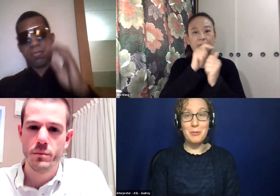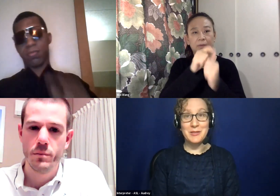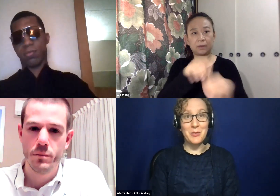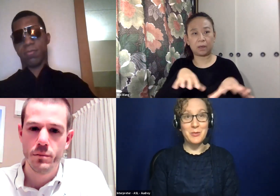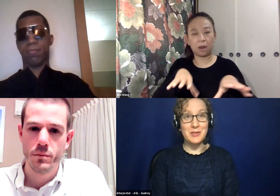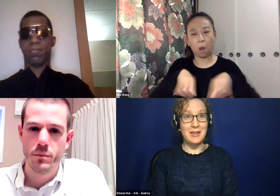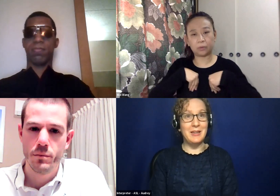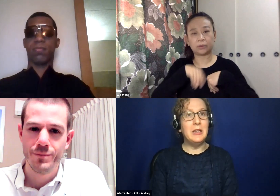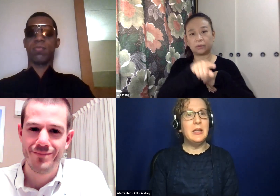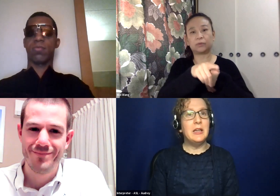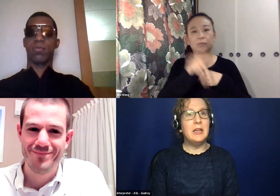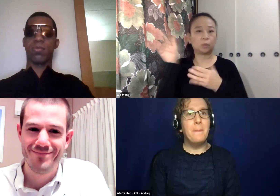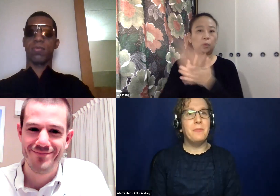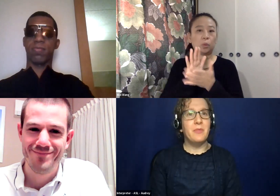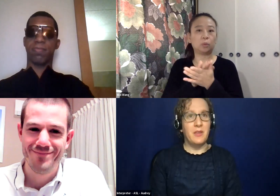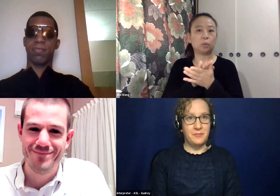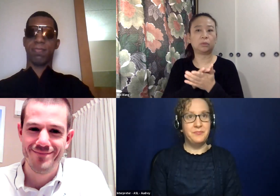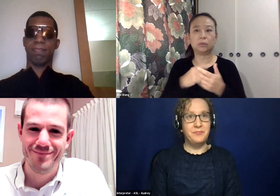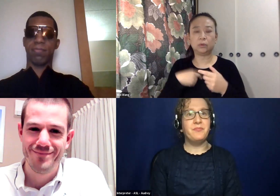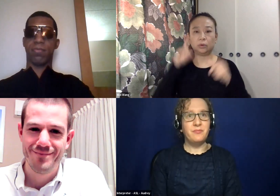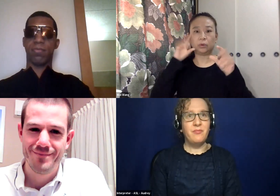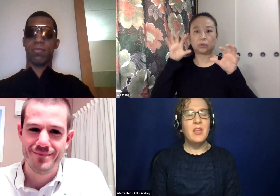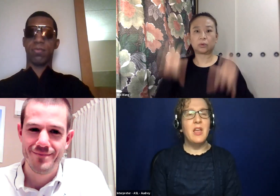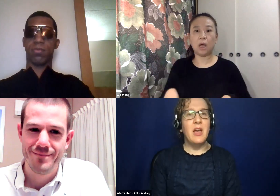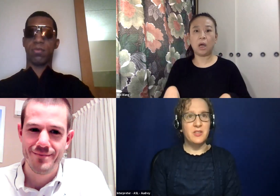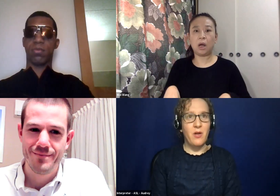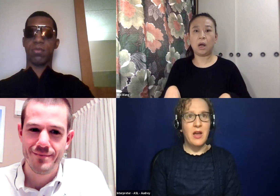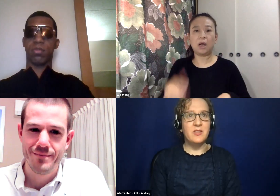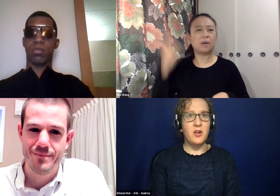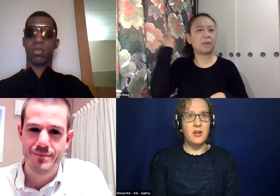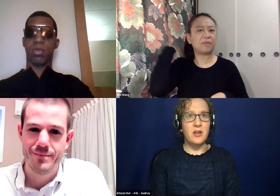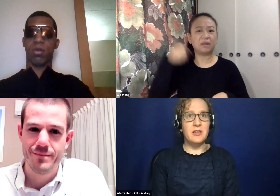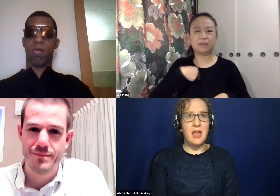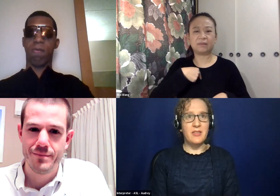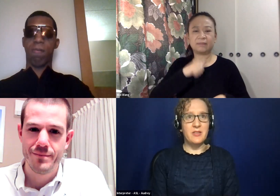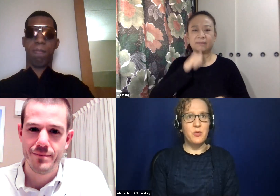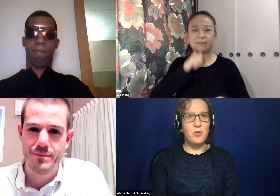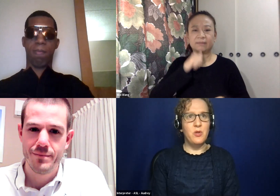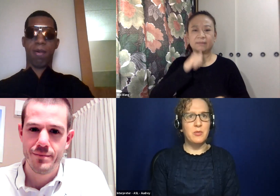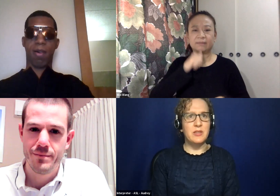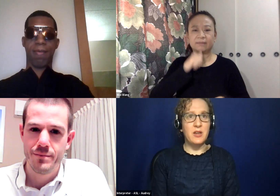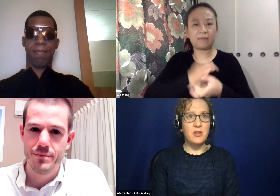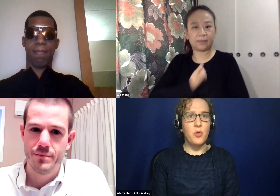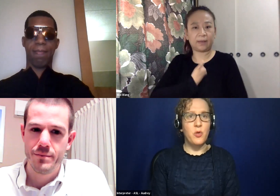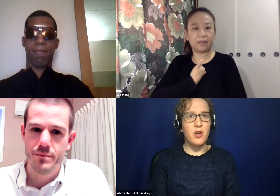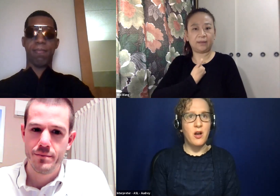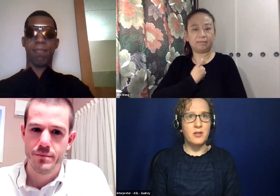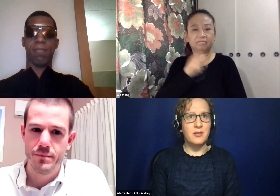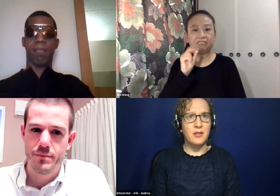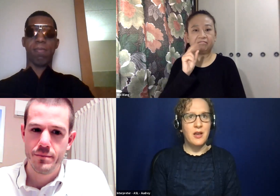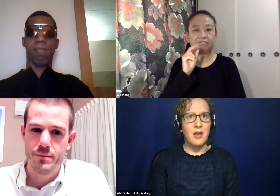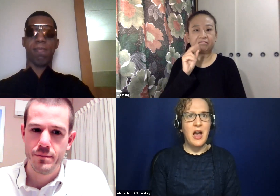I was so excited. So I started at the school and I was actually quite shocked.